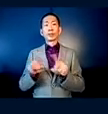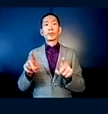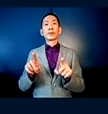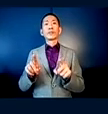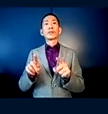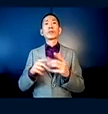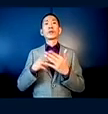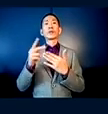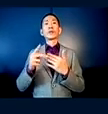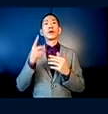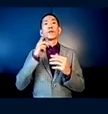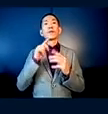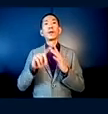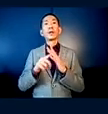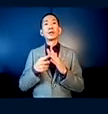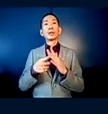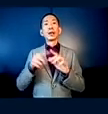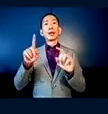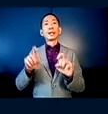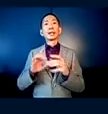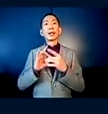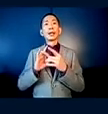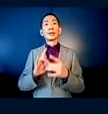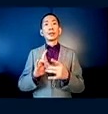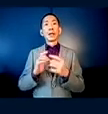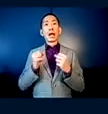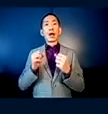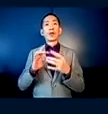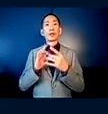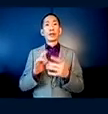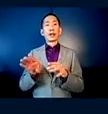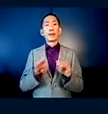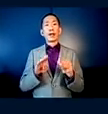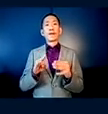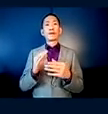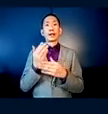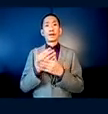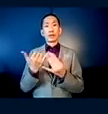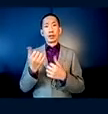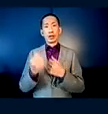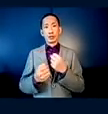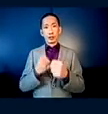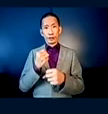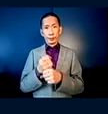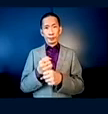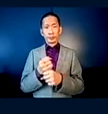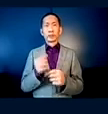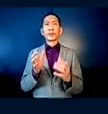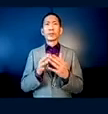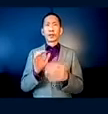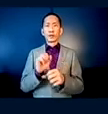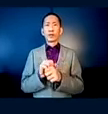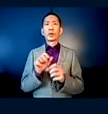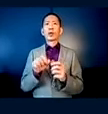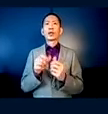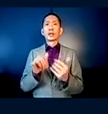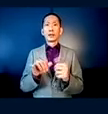GROUP PUT OUT INITIATIVE ON DEVELOPMENTAL PRELIMINARY TESTING OF HEALTH-RELATED BEHAVIORAL INTERVENTIONS THIS YEAR SO A FAIR AMOUNT OF WORK IN